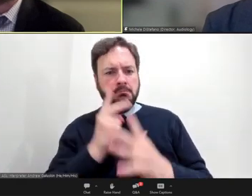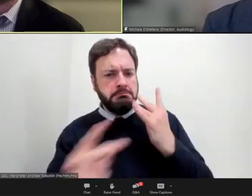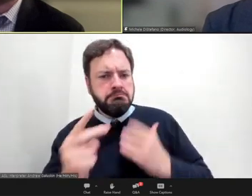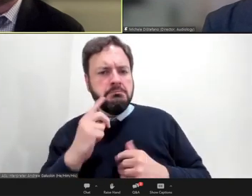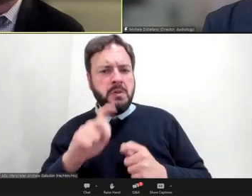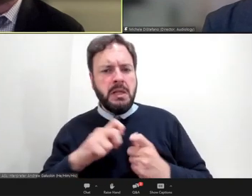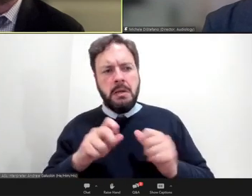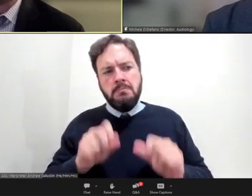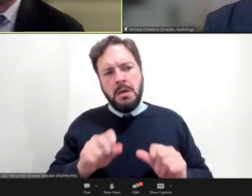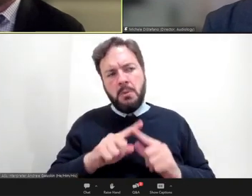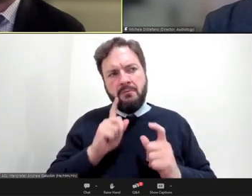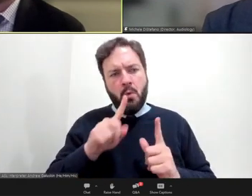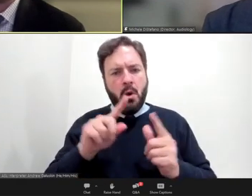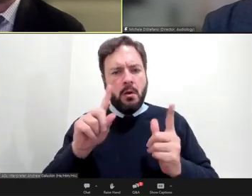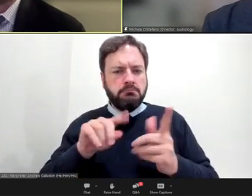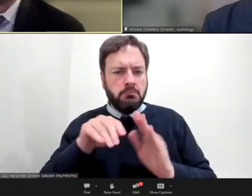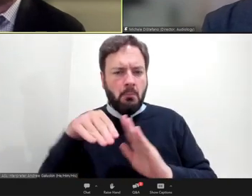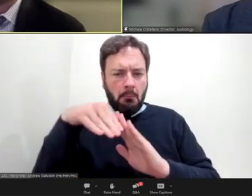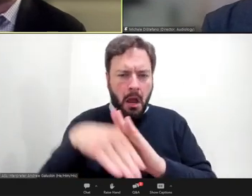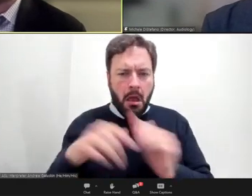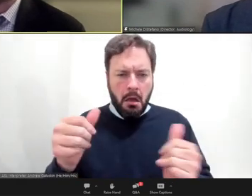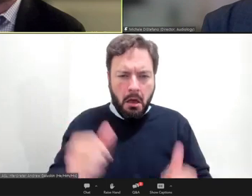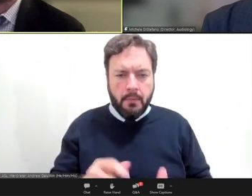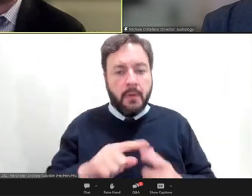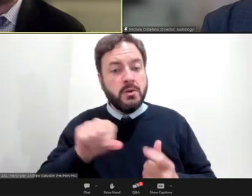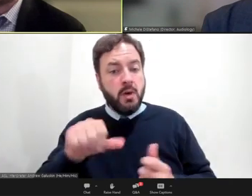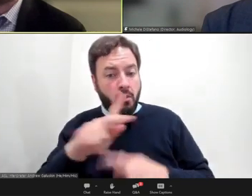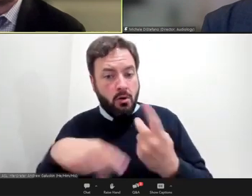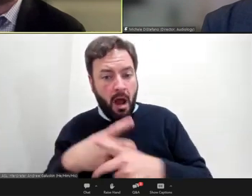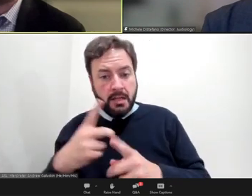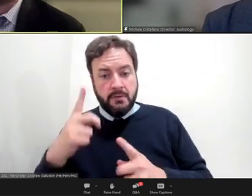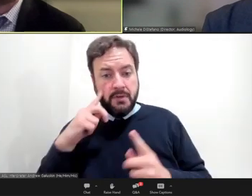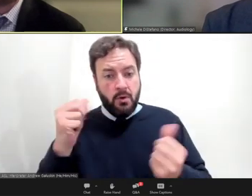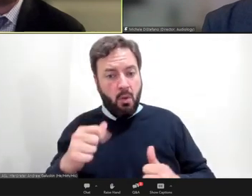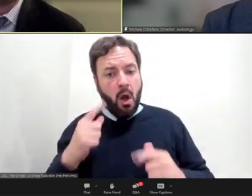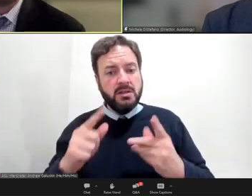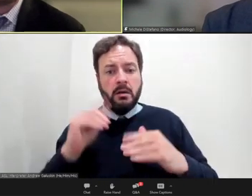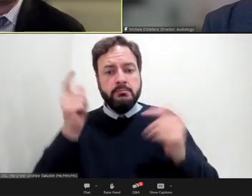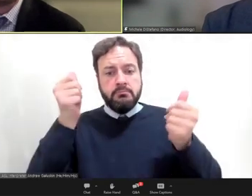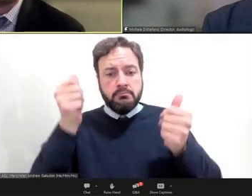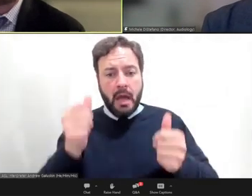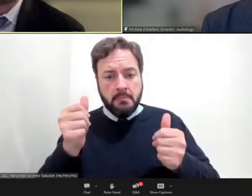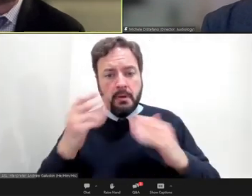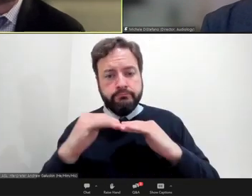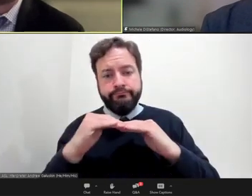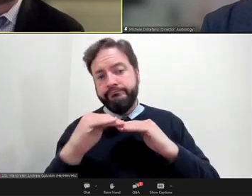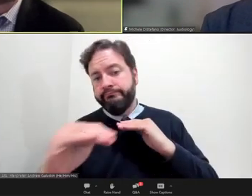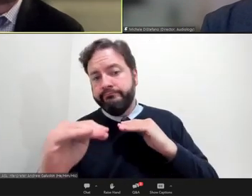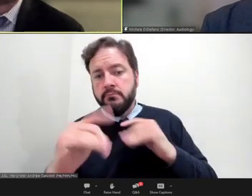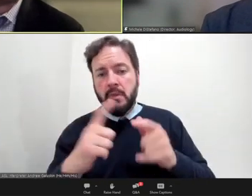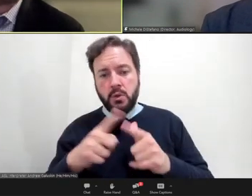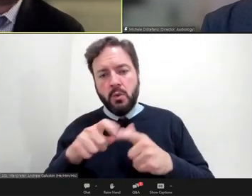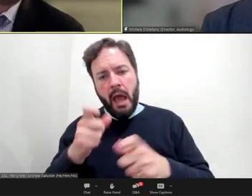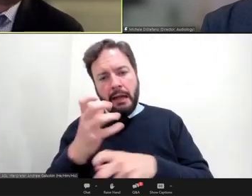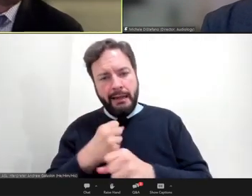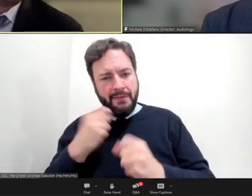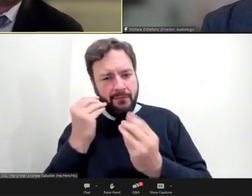for progression. And there are other types of hearing loss that are expected to be quite stable. So you could potentially get the information from that testing that